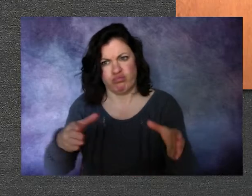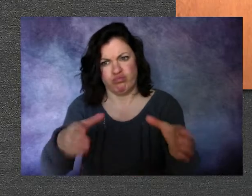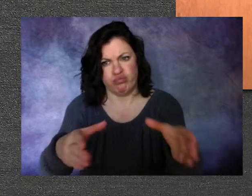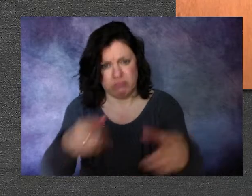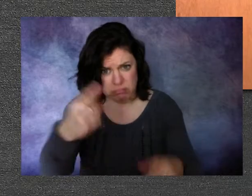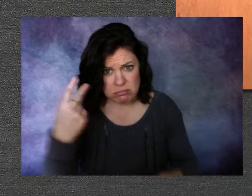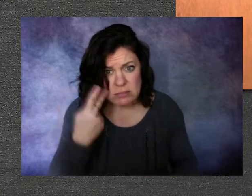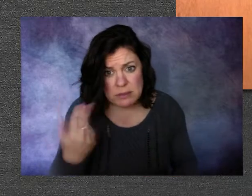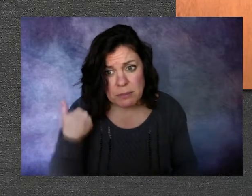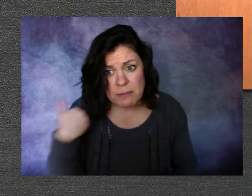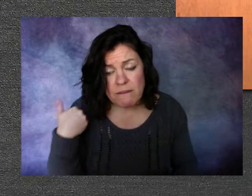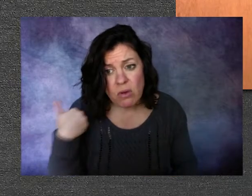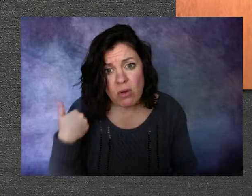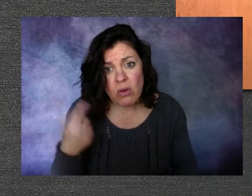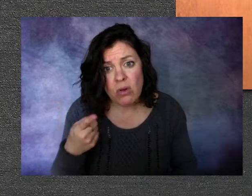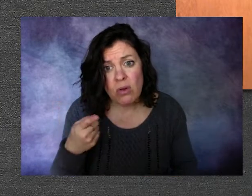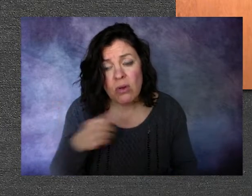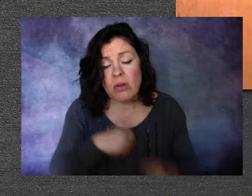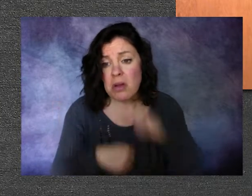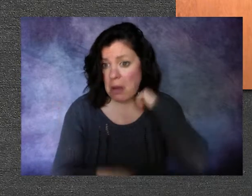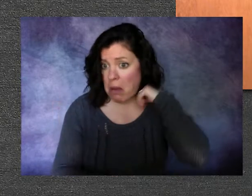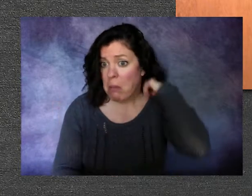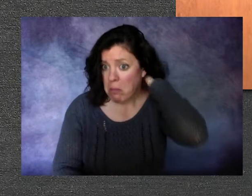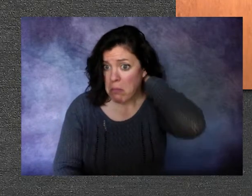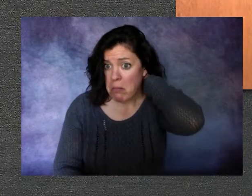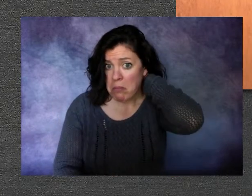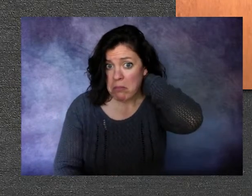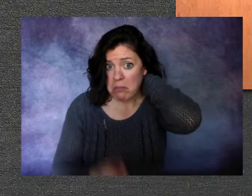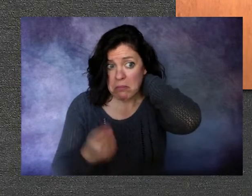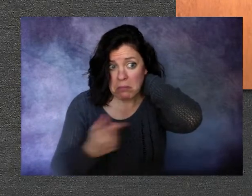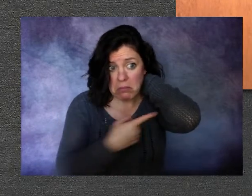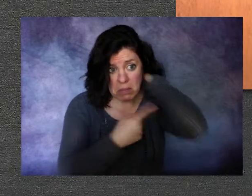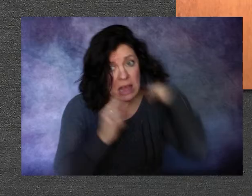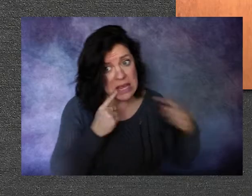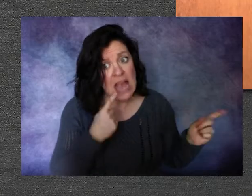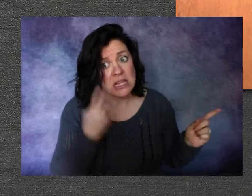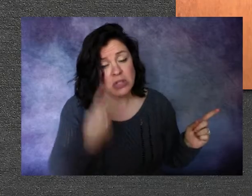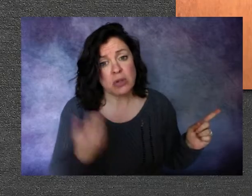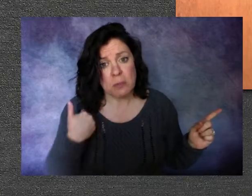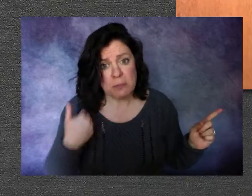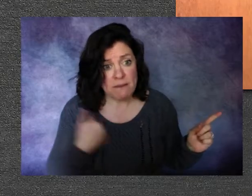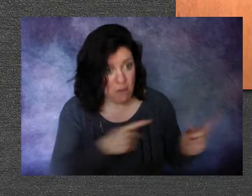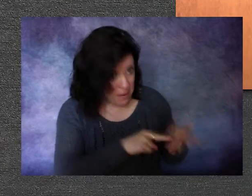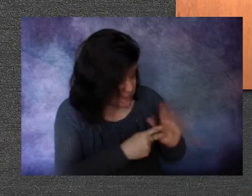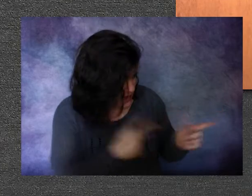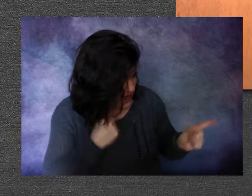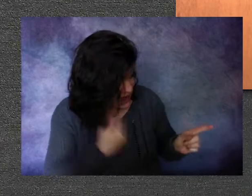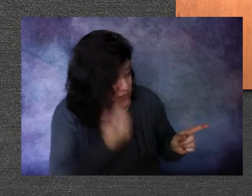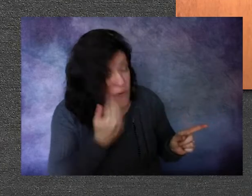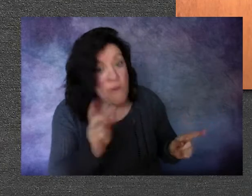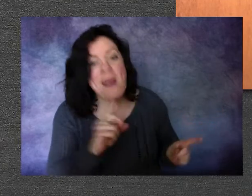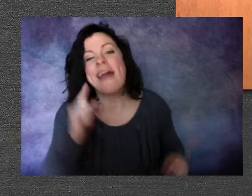Have you ever seen a cart like that before in your community? Oh, you have, Candy? Candy, do you know where George is?